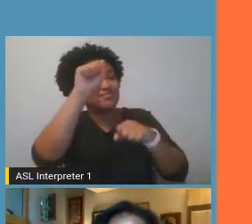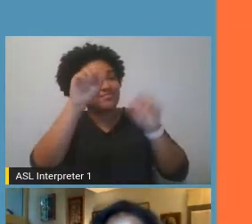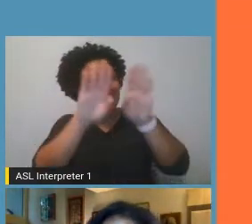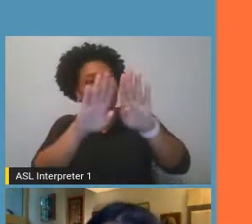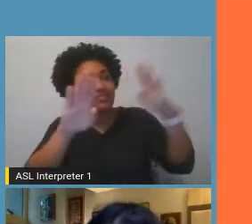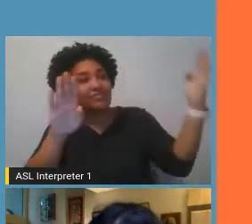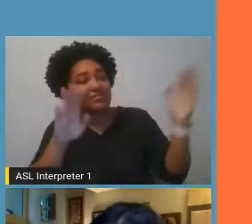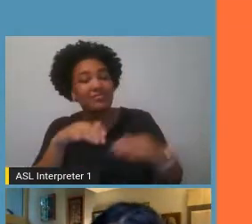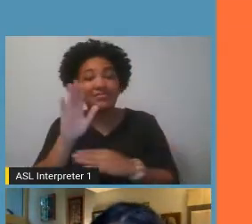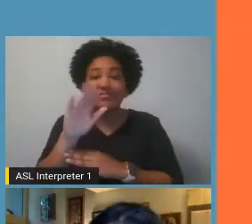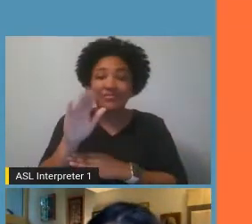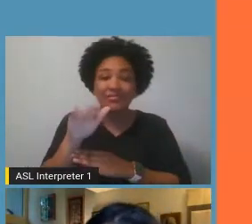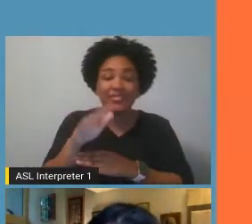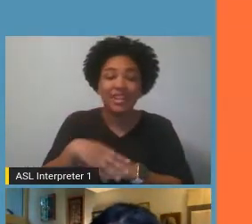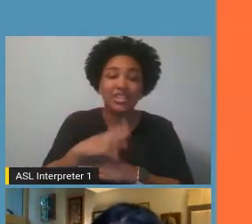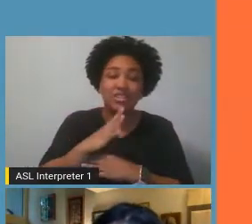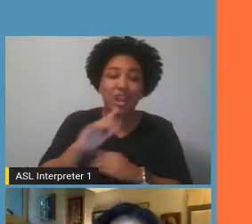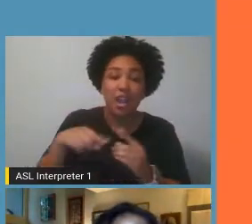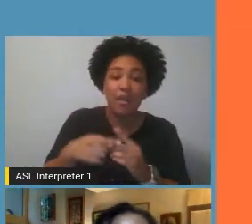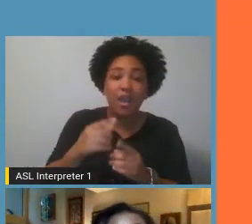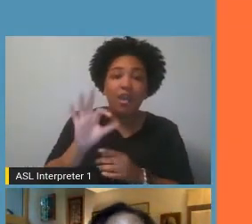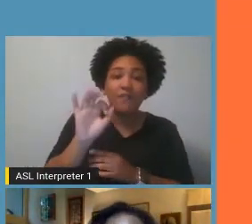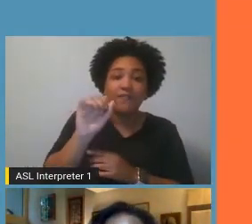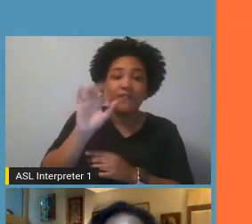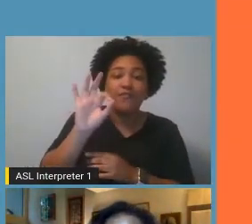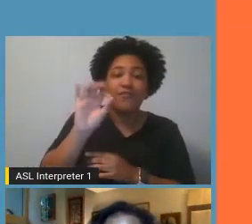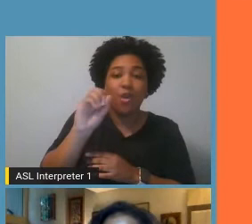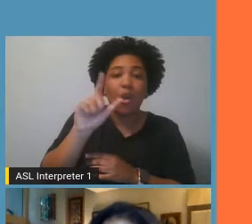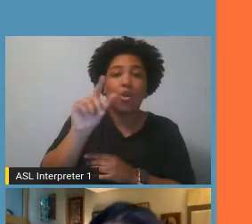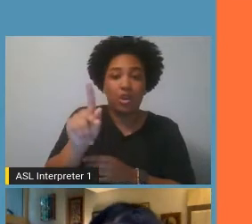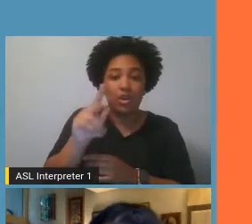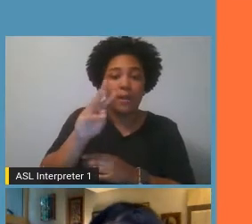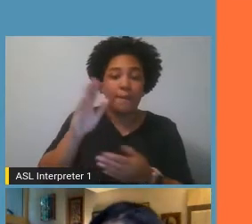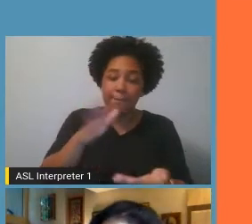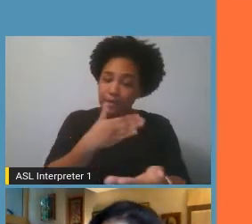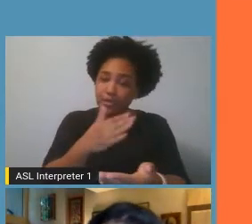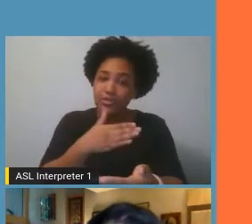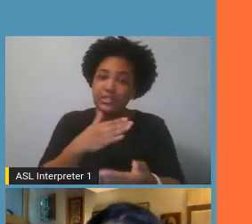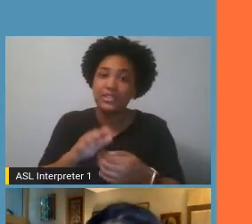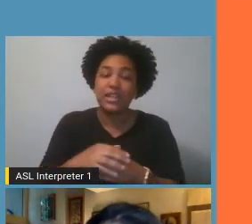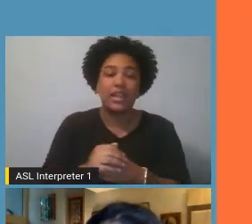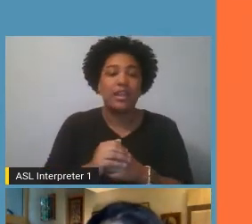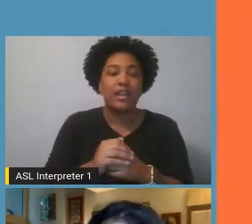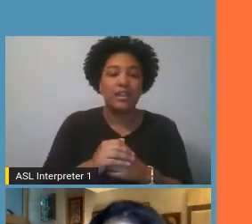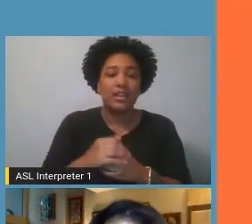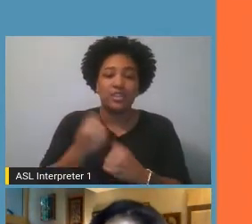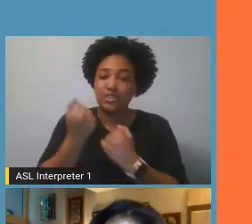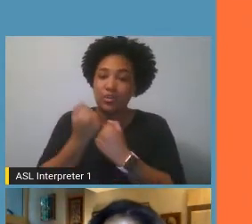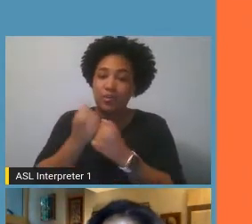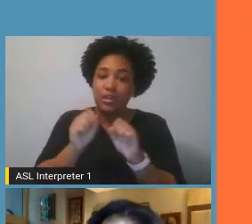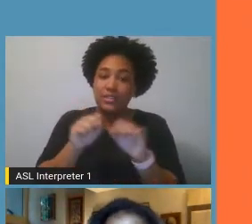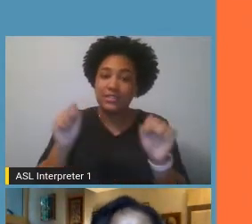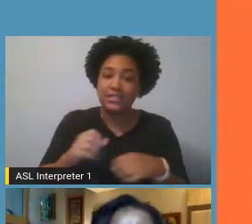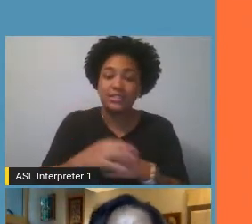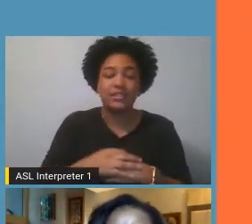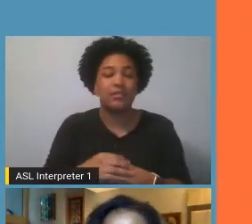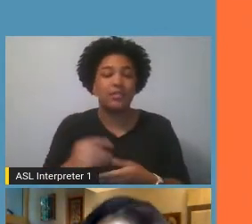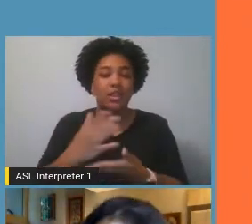folk music between 1967 and 1988, they were collecting interviews in southeast Appalachia